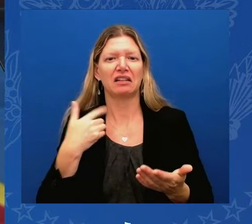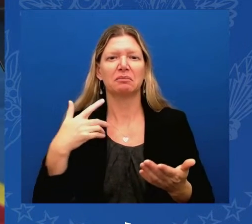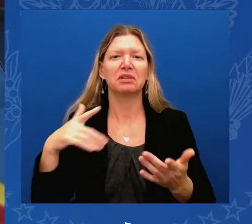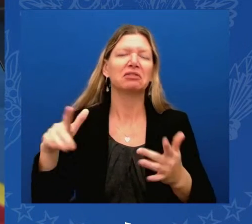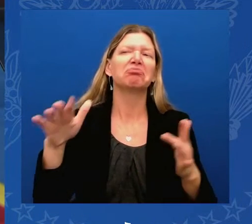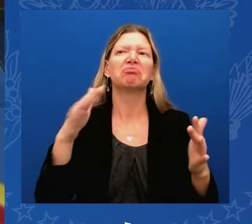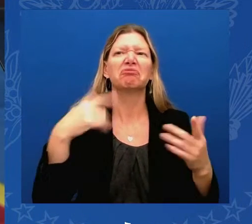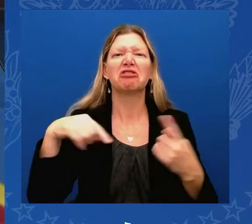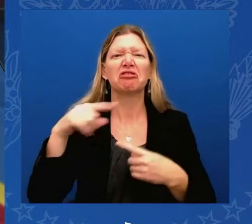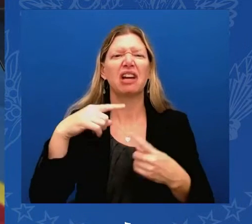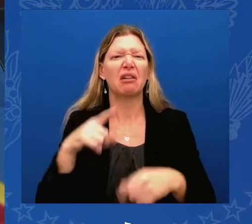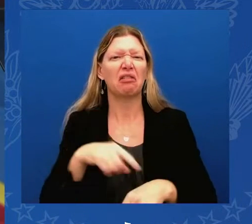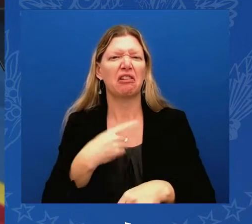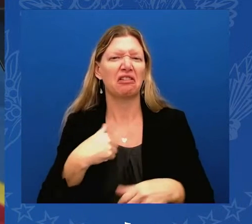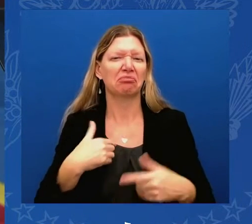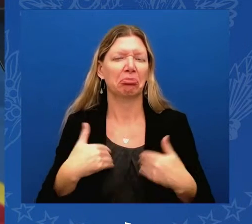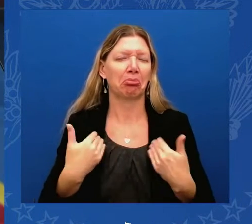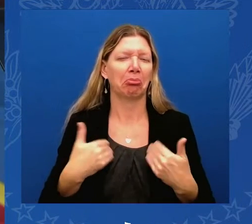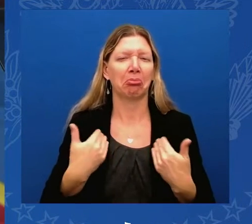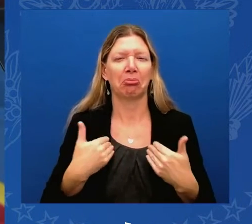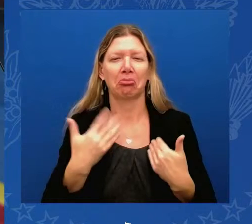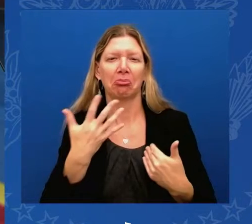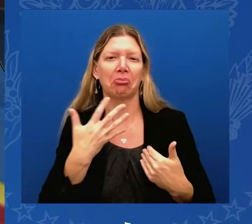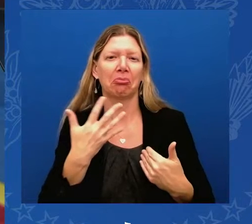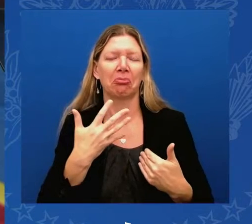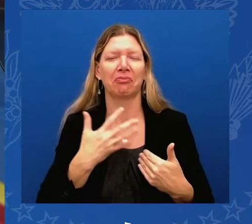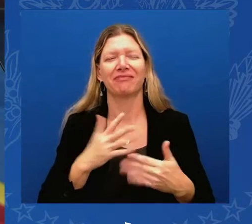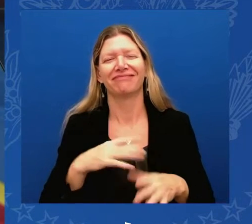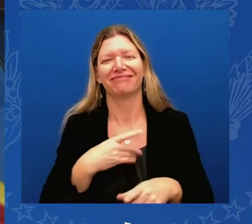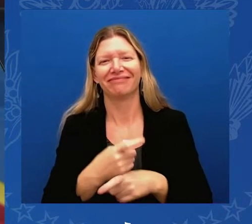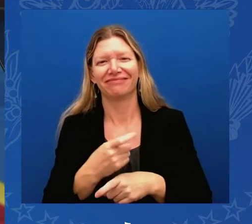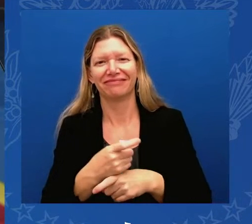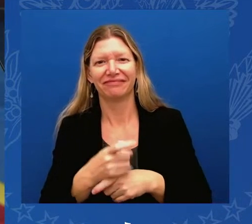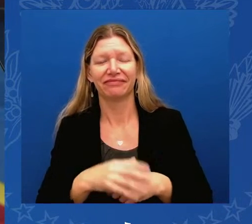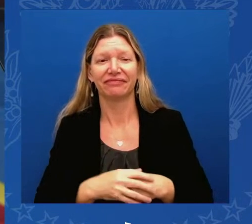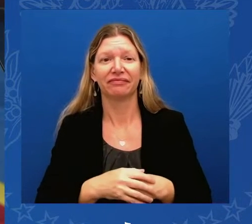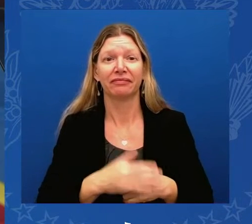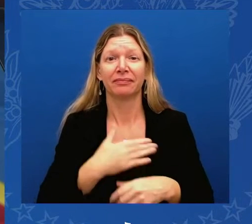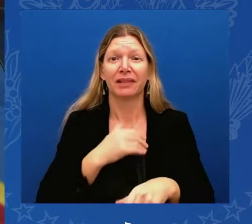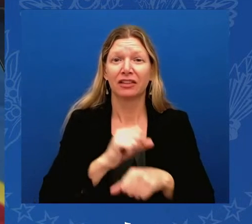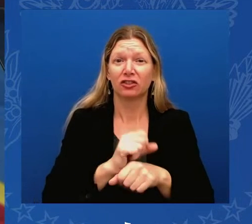of the cross.) But in my career, for the first 30 years, I was told, "You're too young, kid."